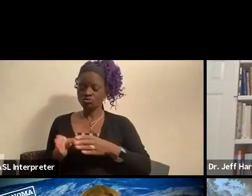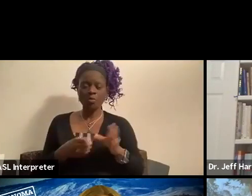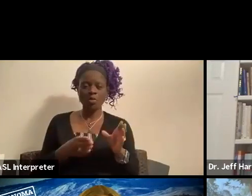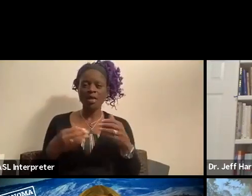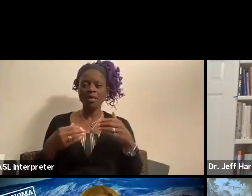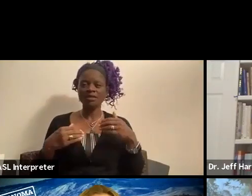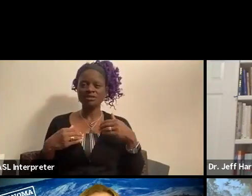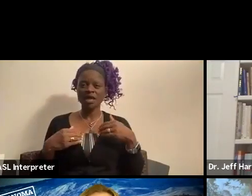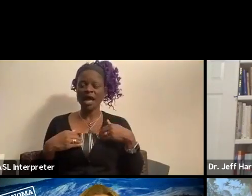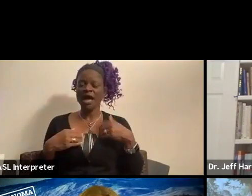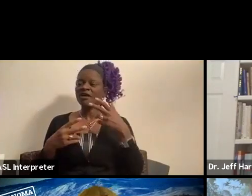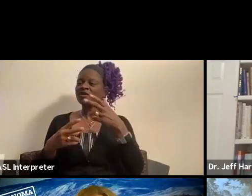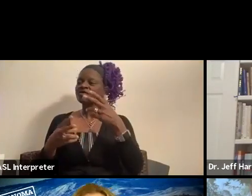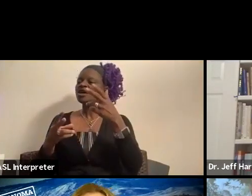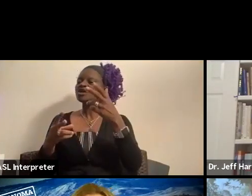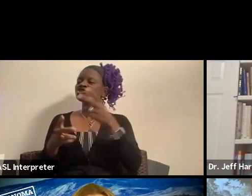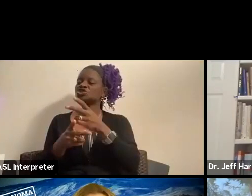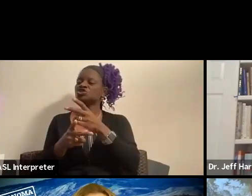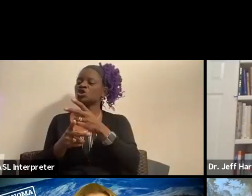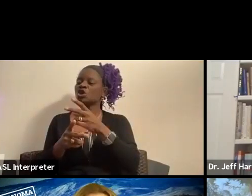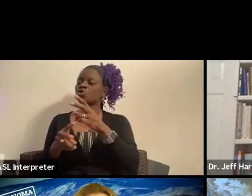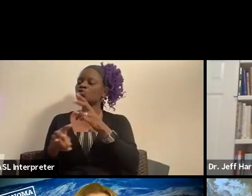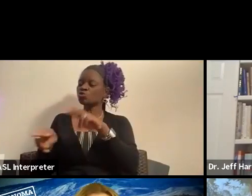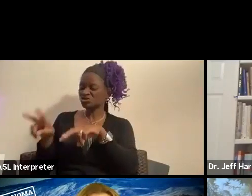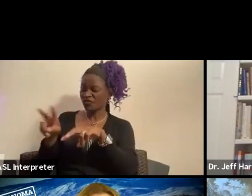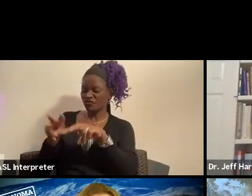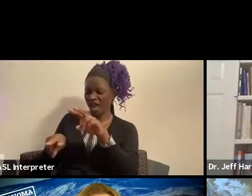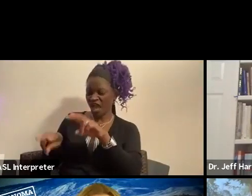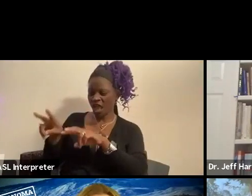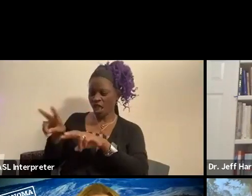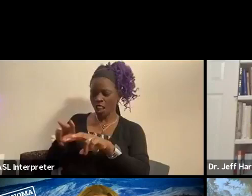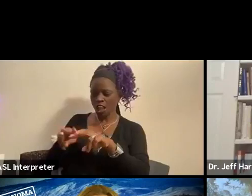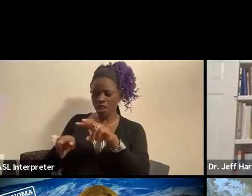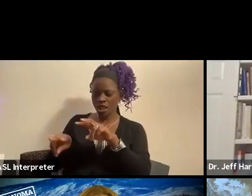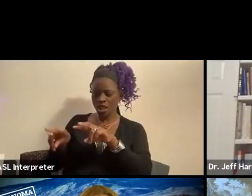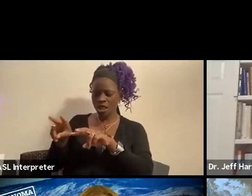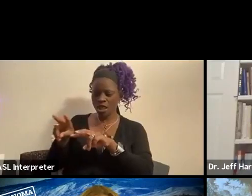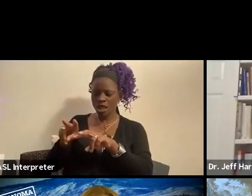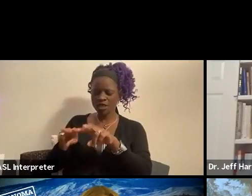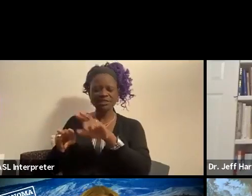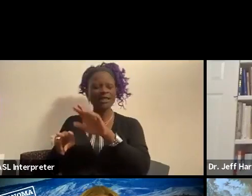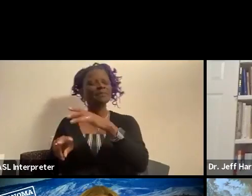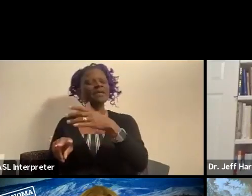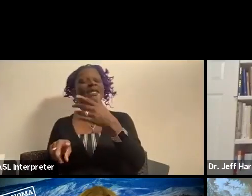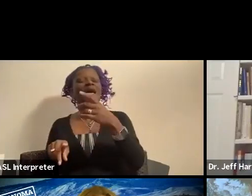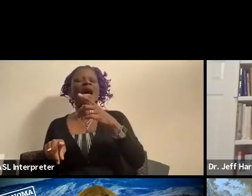testing for faculty, as are, and I shouldn't call faculty school employees.